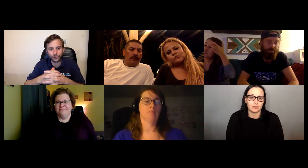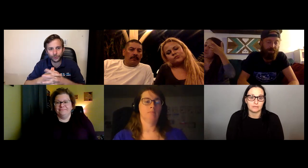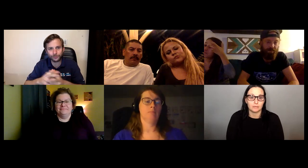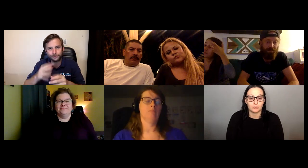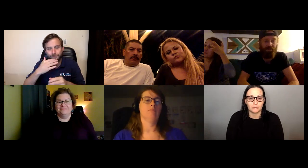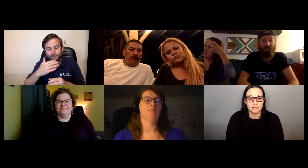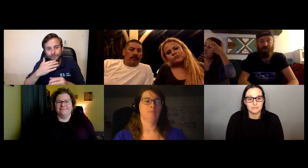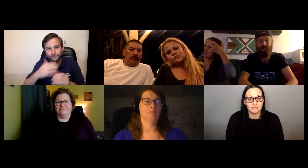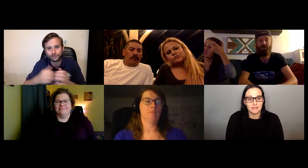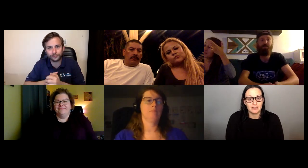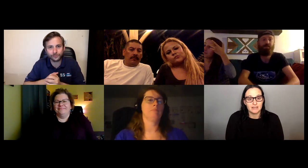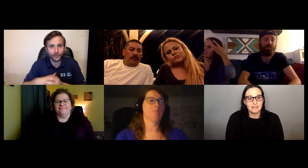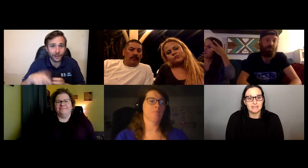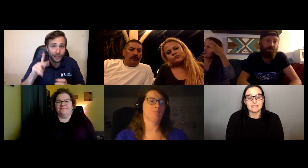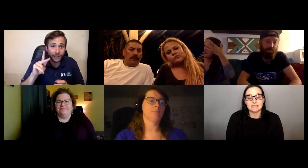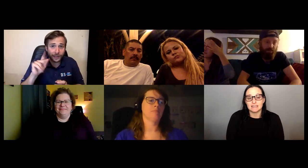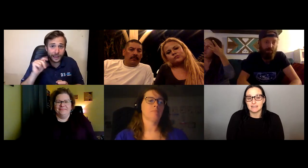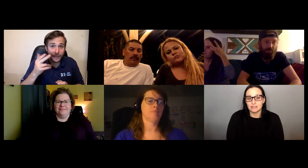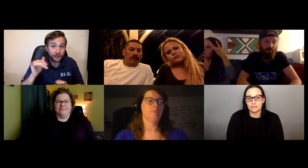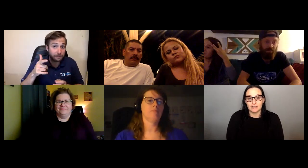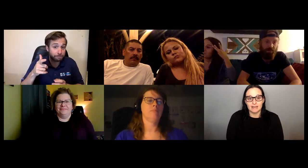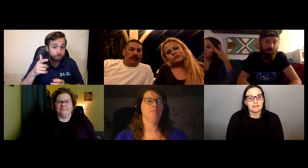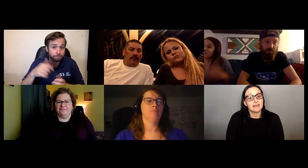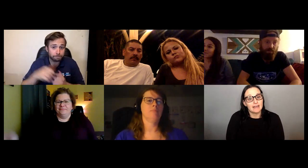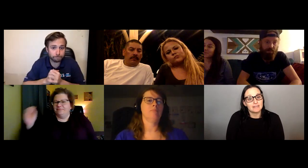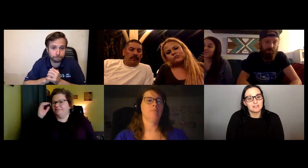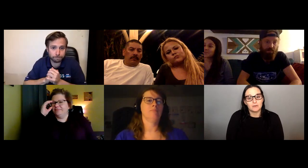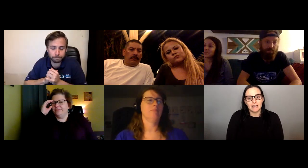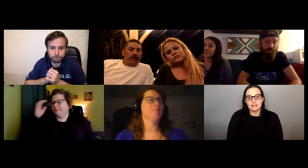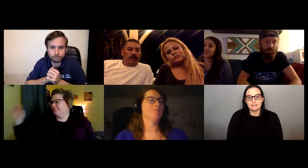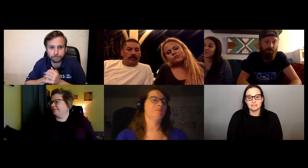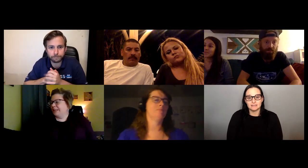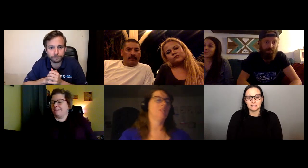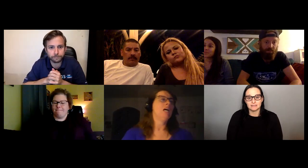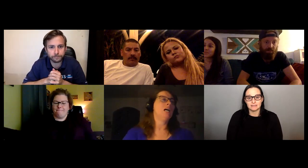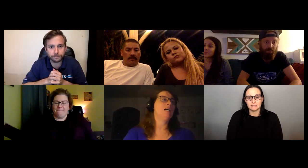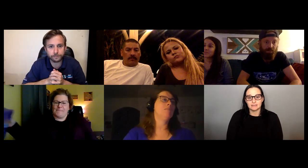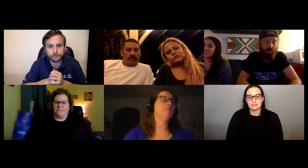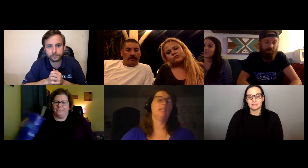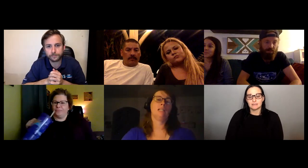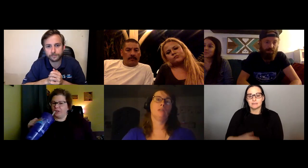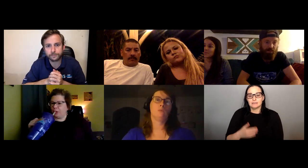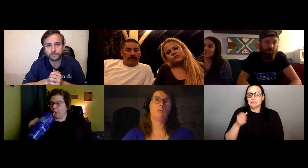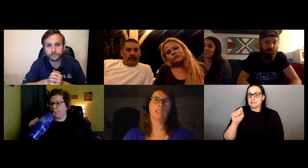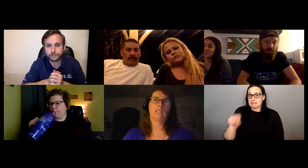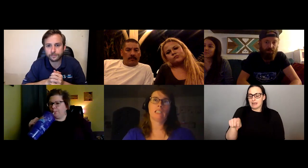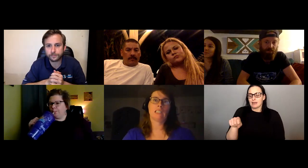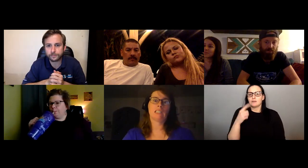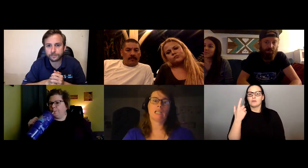from both worlds and nick is saying thank you for that kathy did you want to add